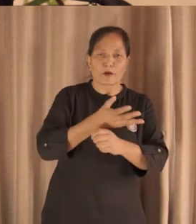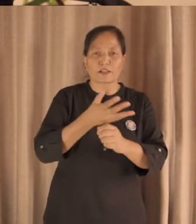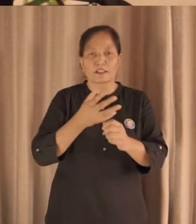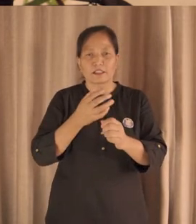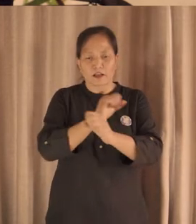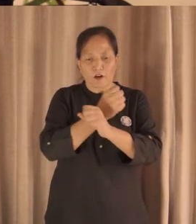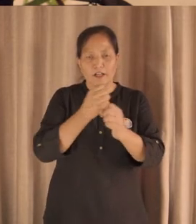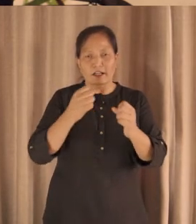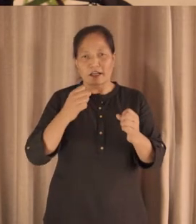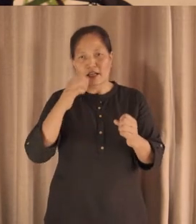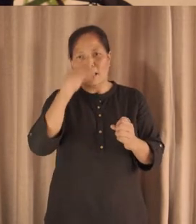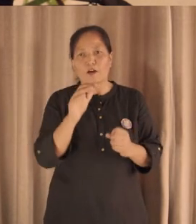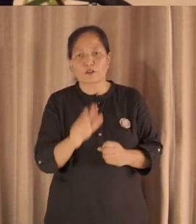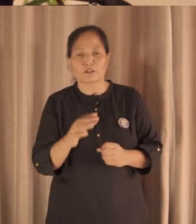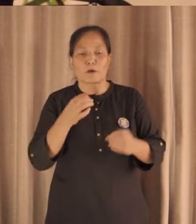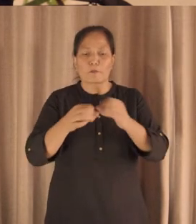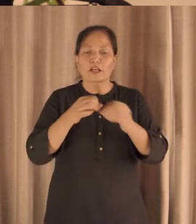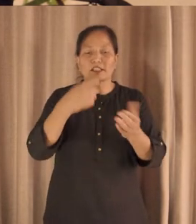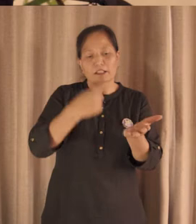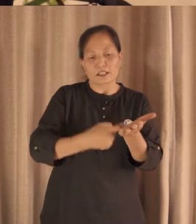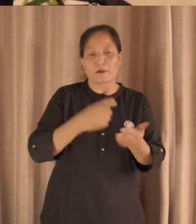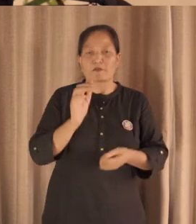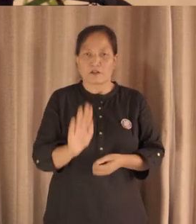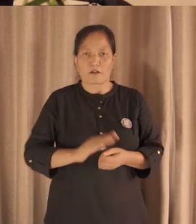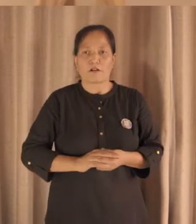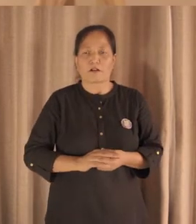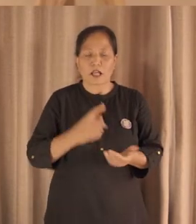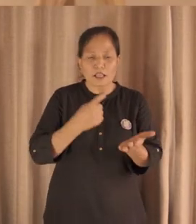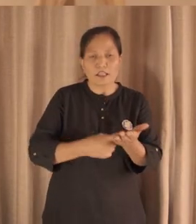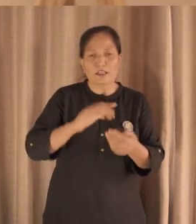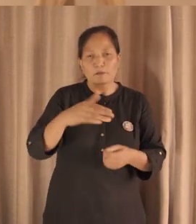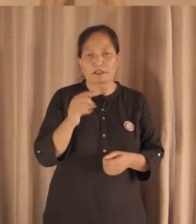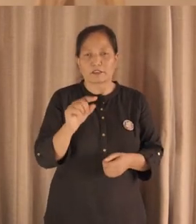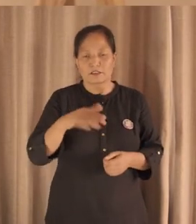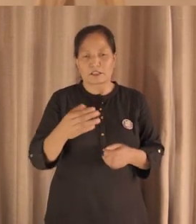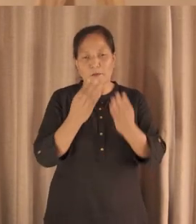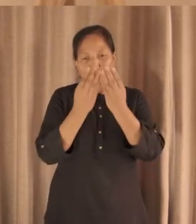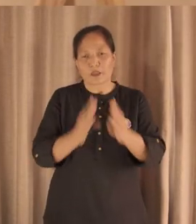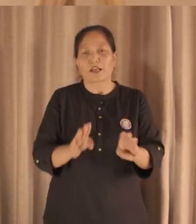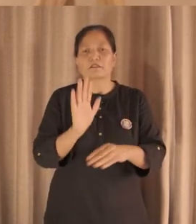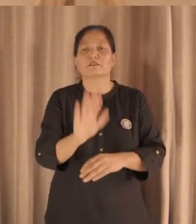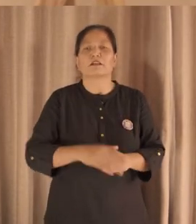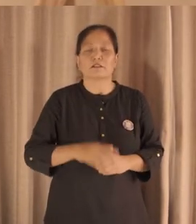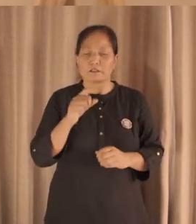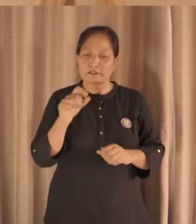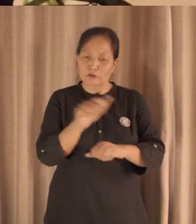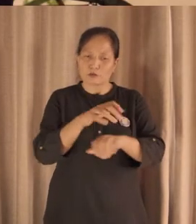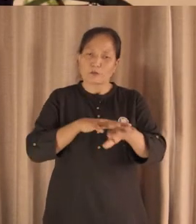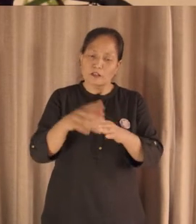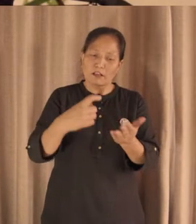land gradually enslaving them to become Kamaiyas. I look at the statements and views of the